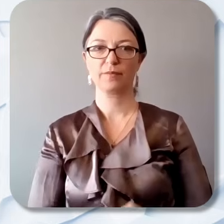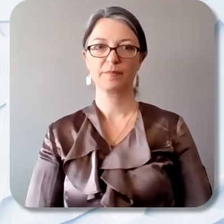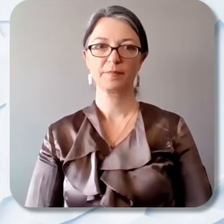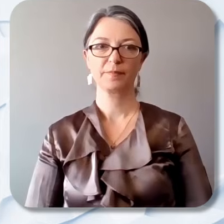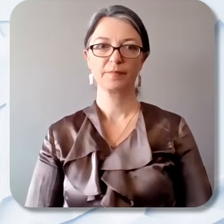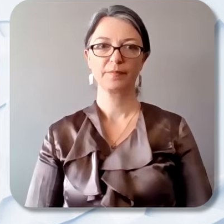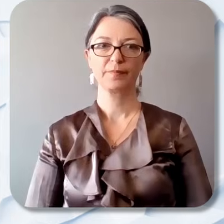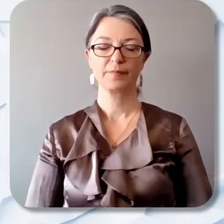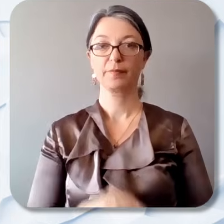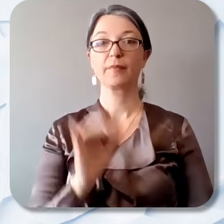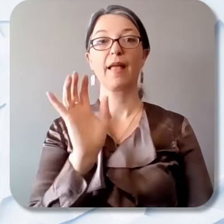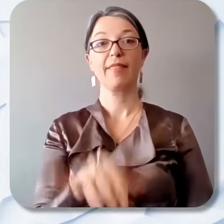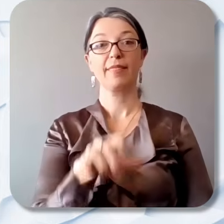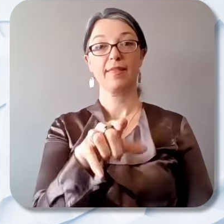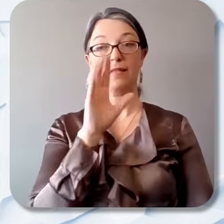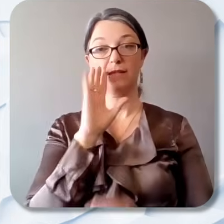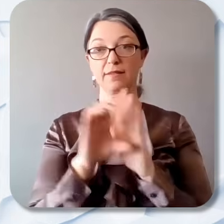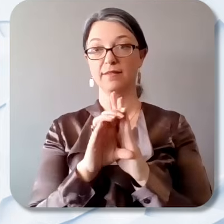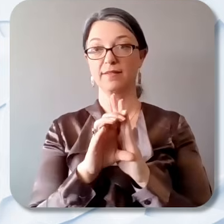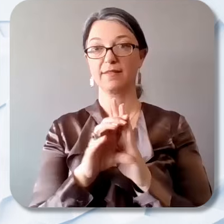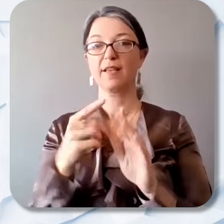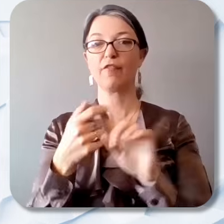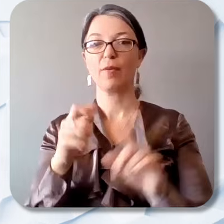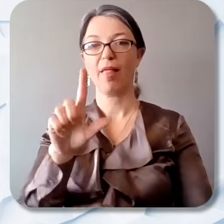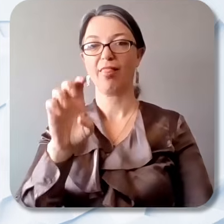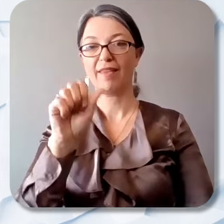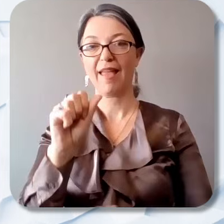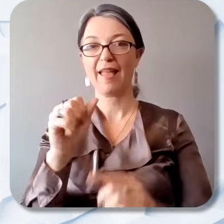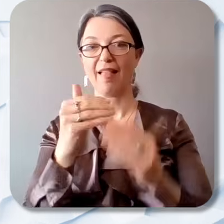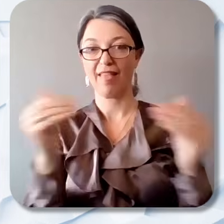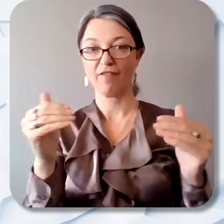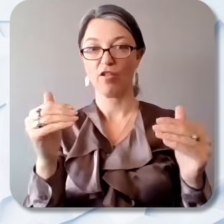So here is where the individual from the LEA level will enter their information that they